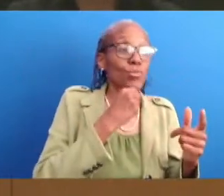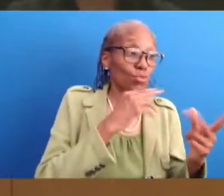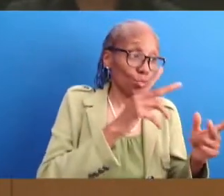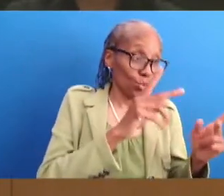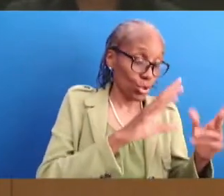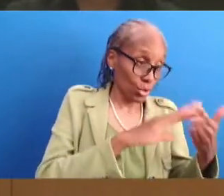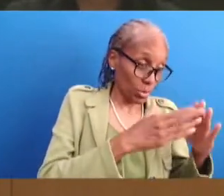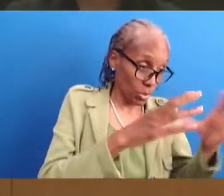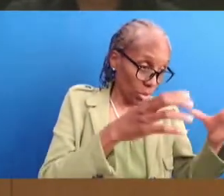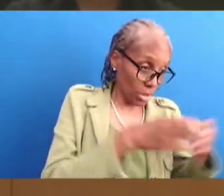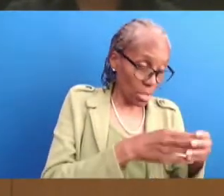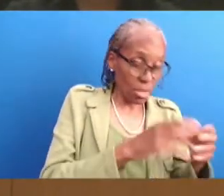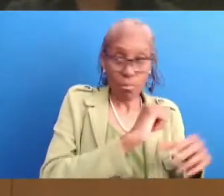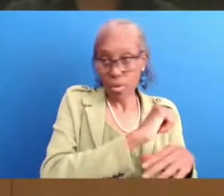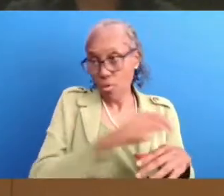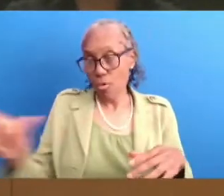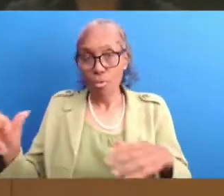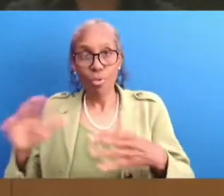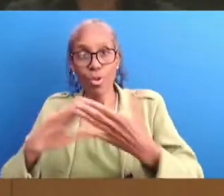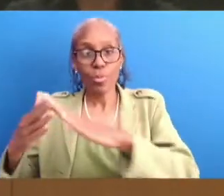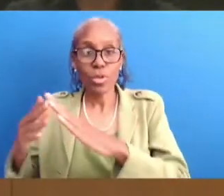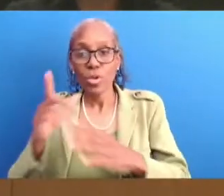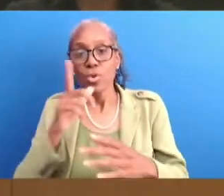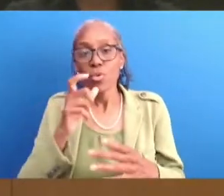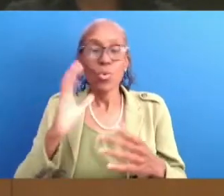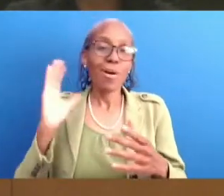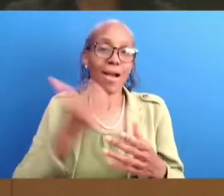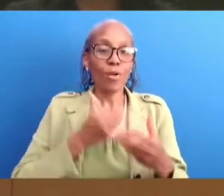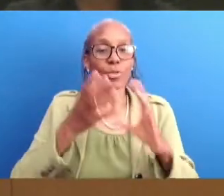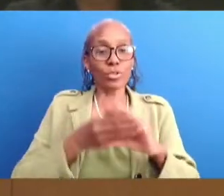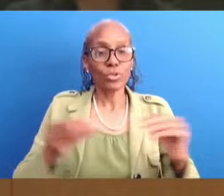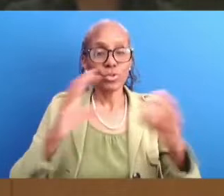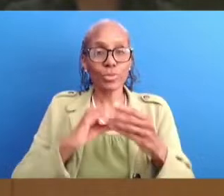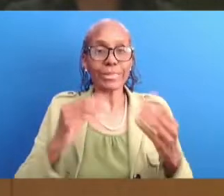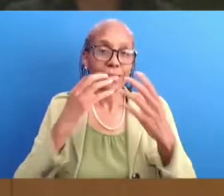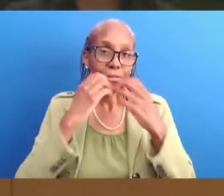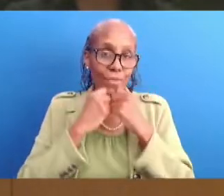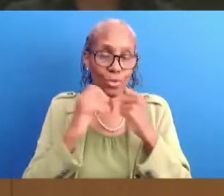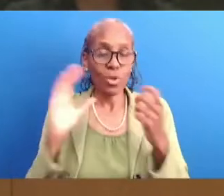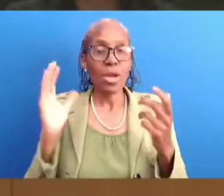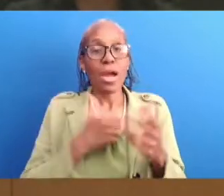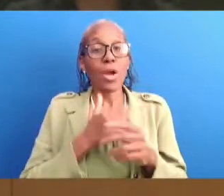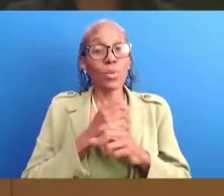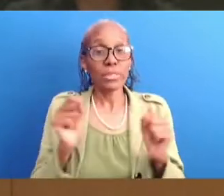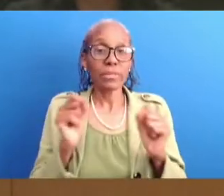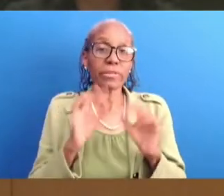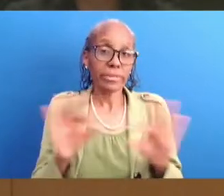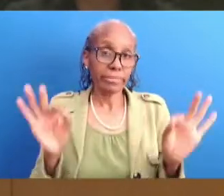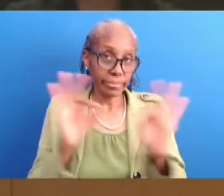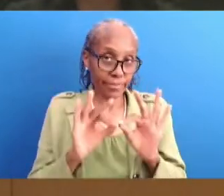IT SENDS A MESSAGE NOT ONLY TO